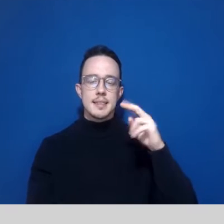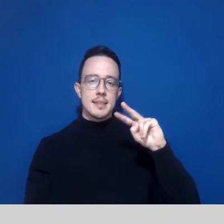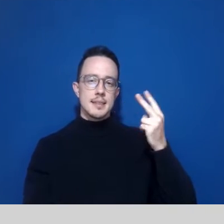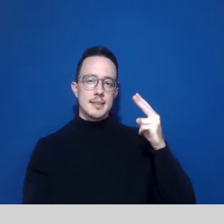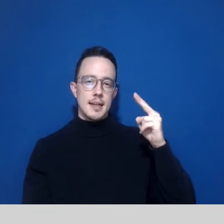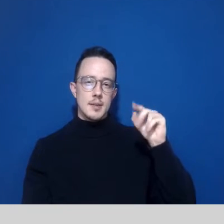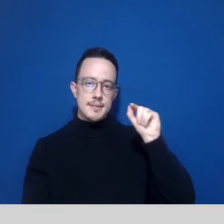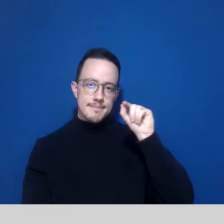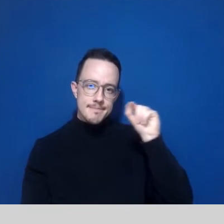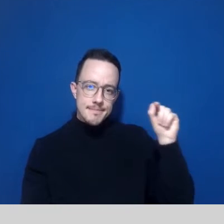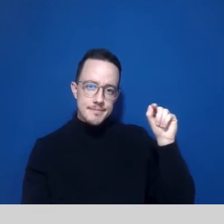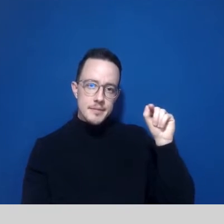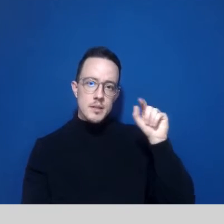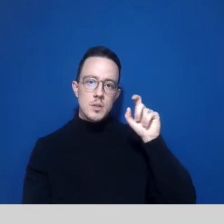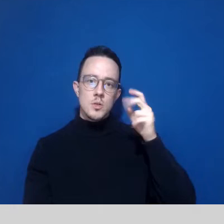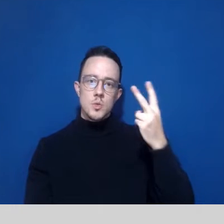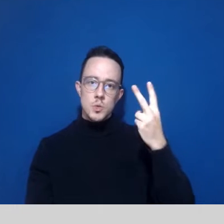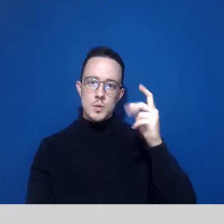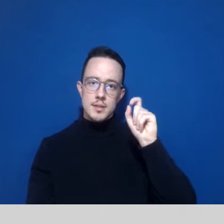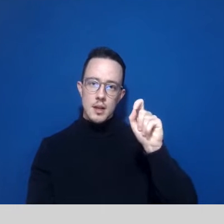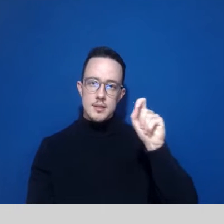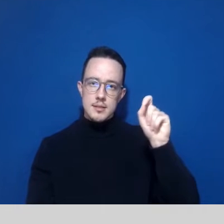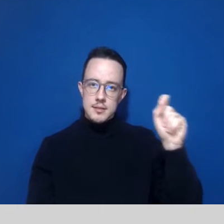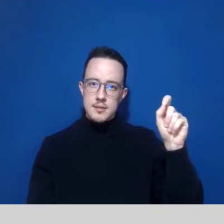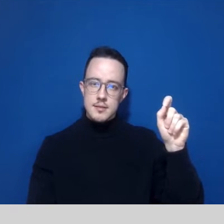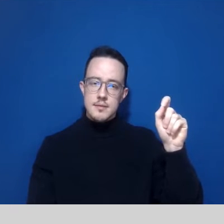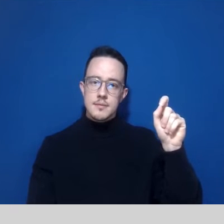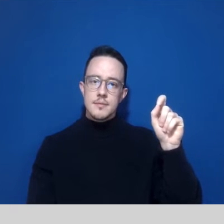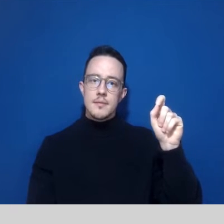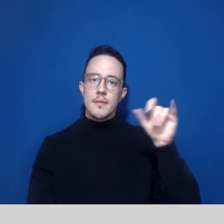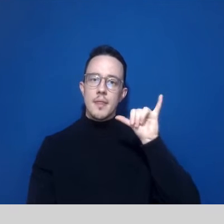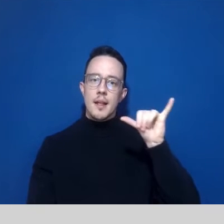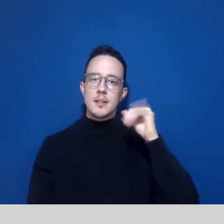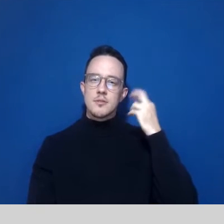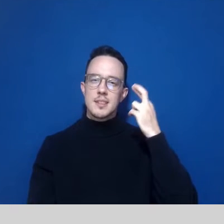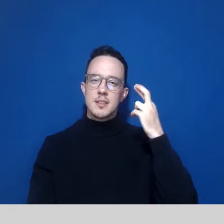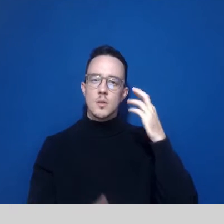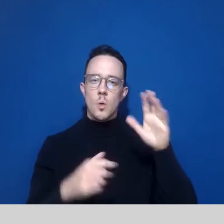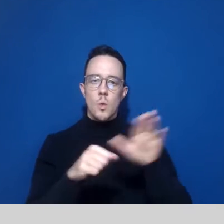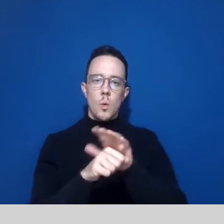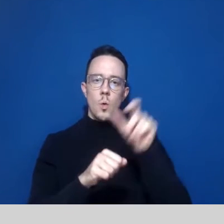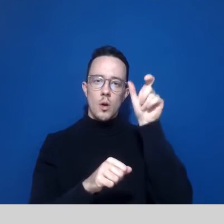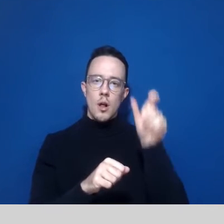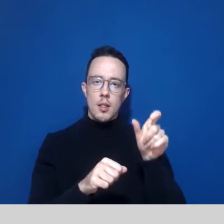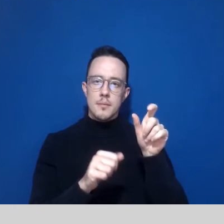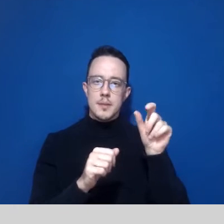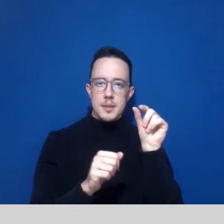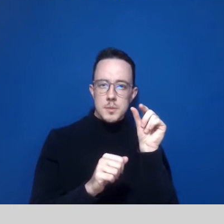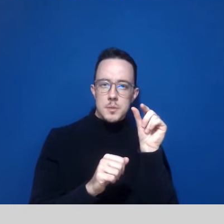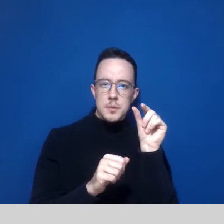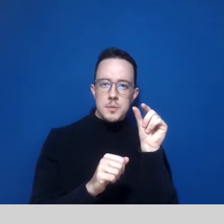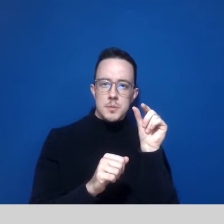because the two dots have no width. That's why the whole column has just moved over